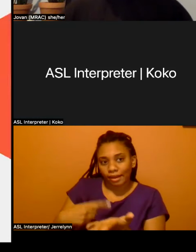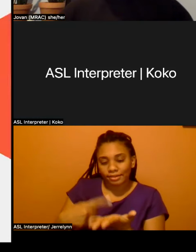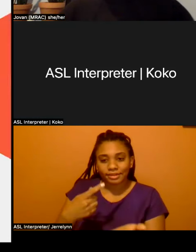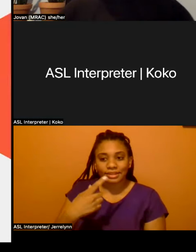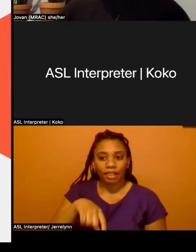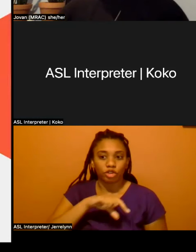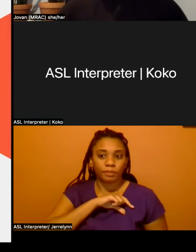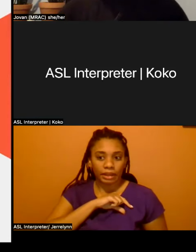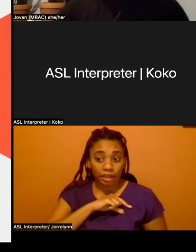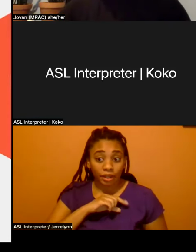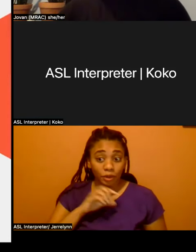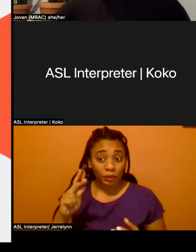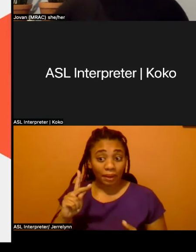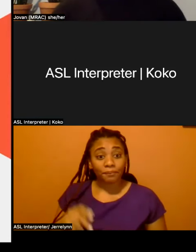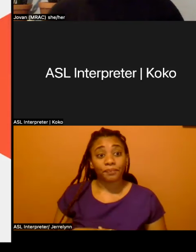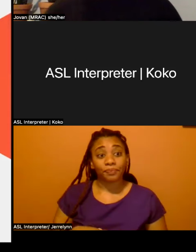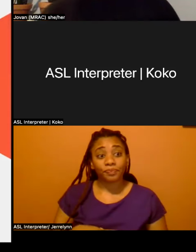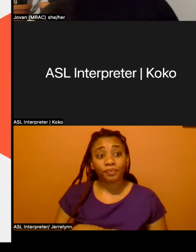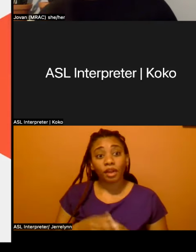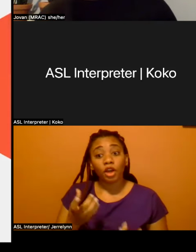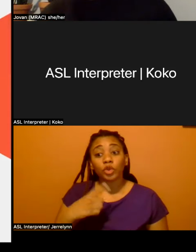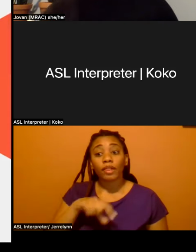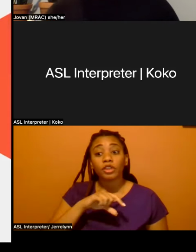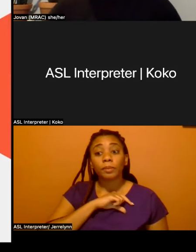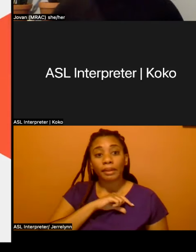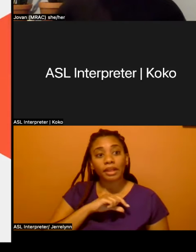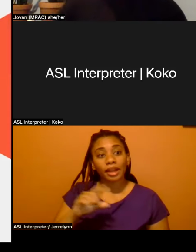All right, eligibility for Artists' Futures is limited